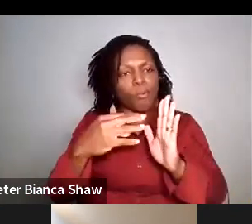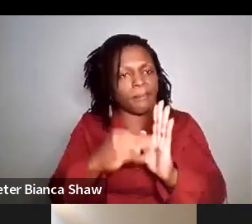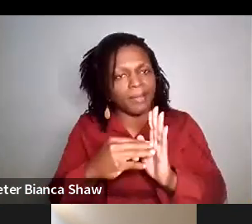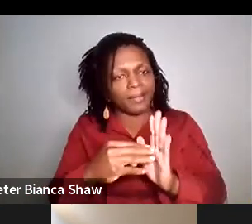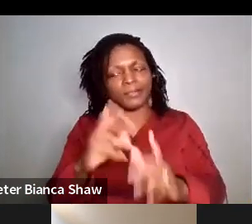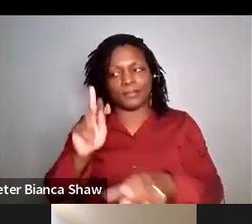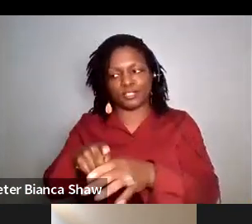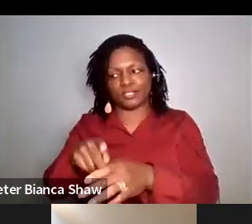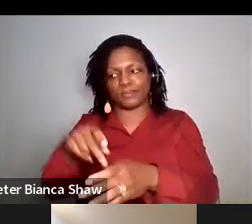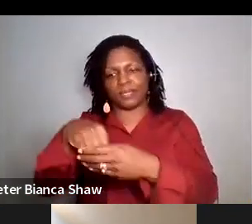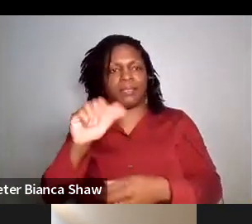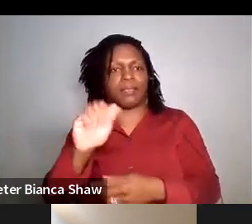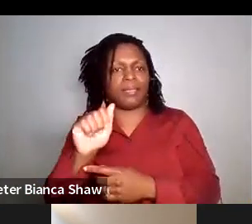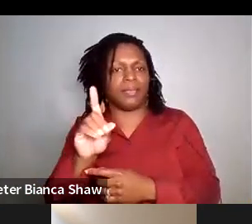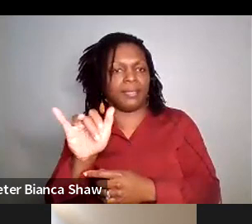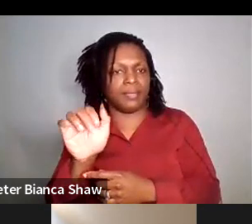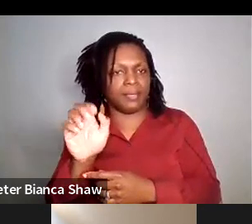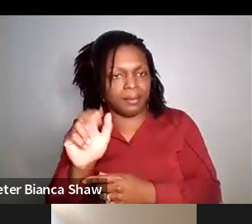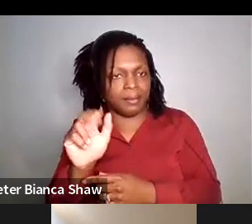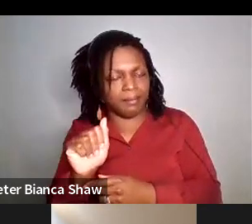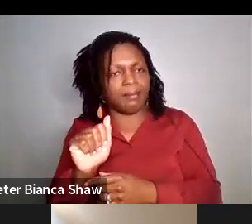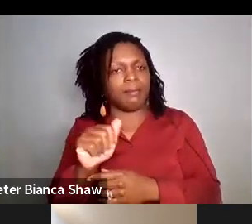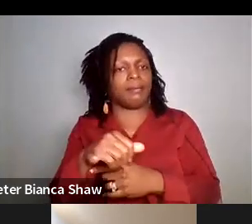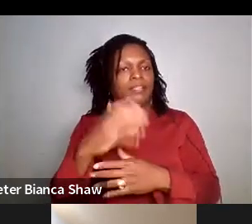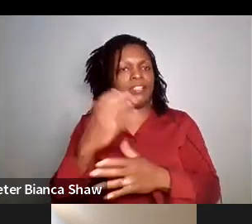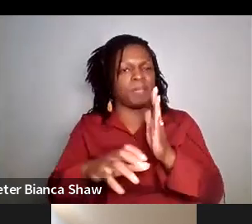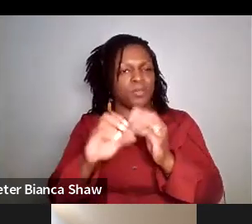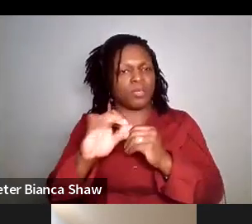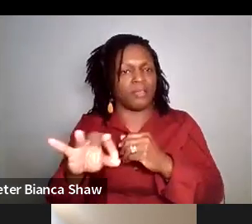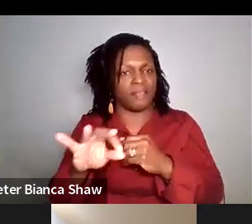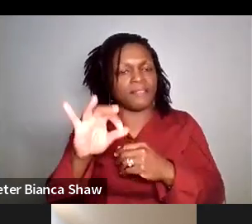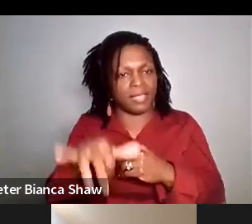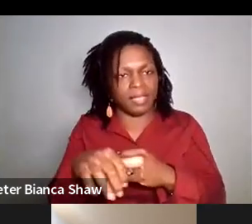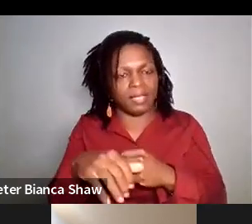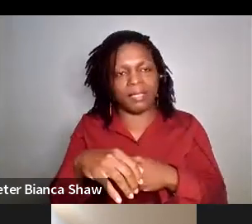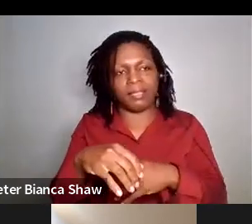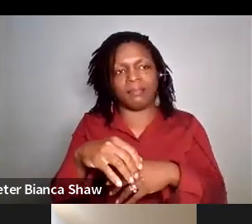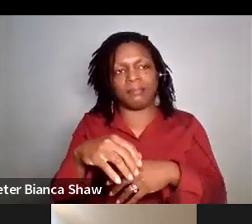a chapter of the affiliated blind and with the training center here, and